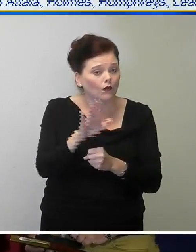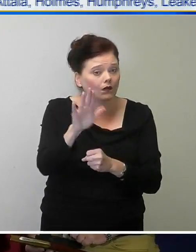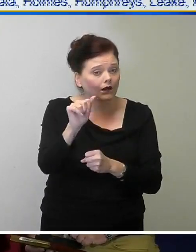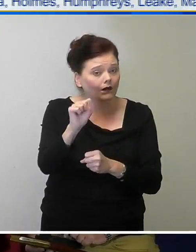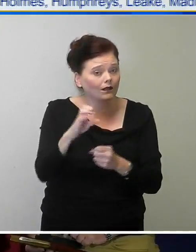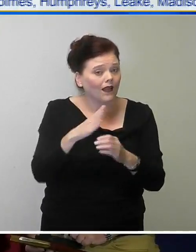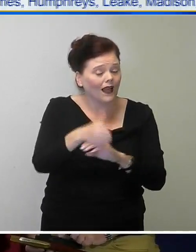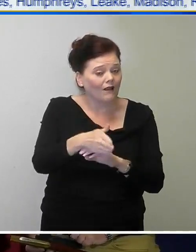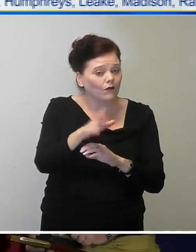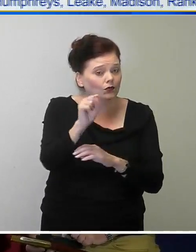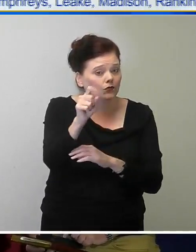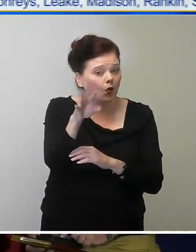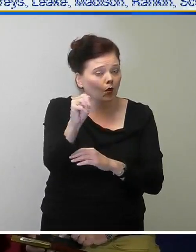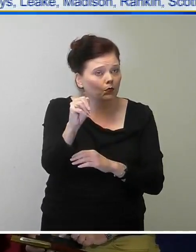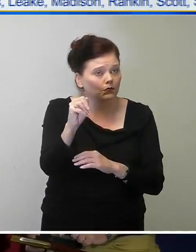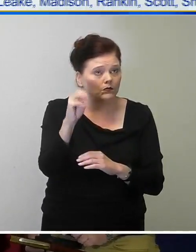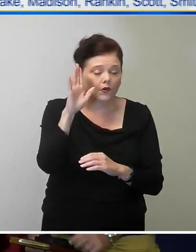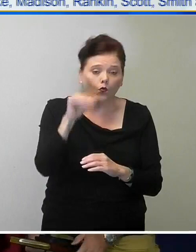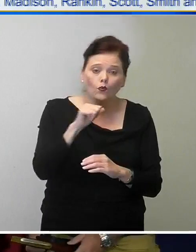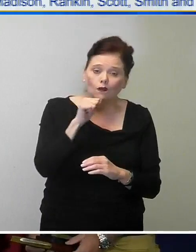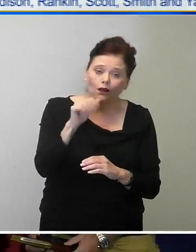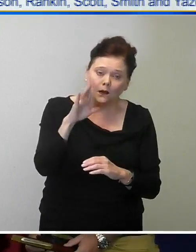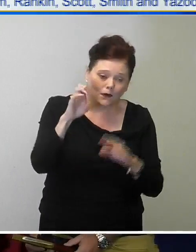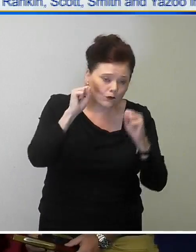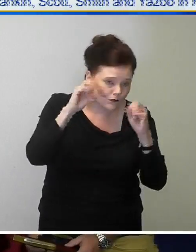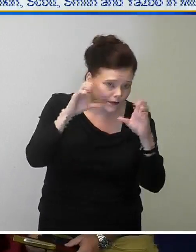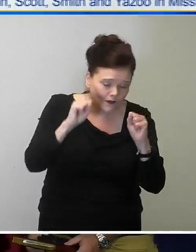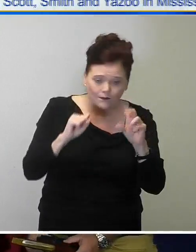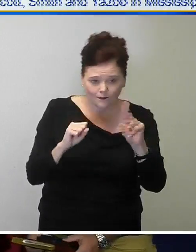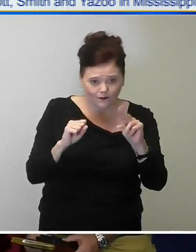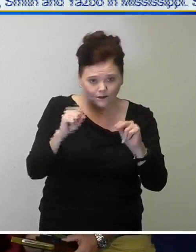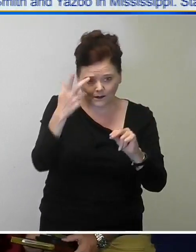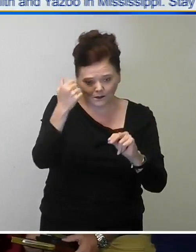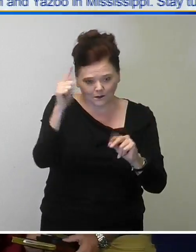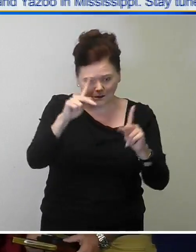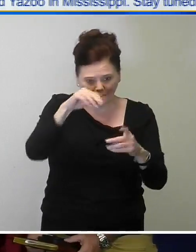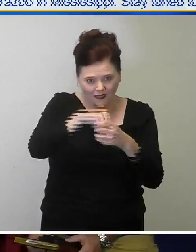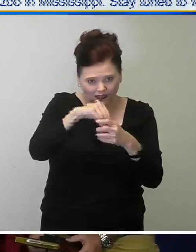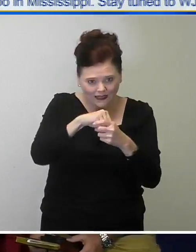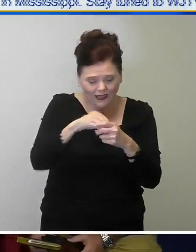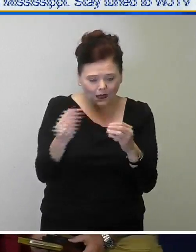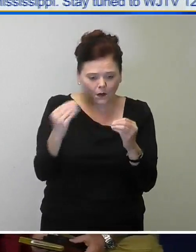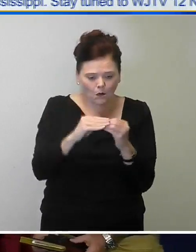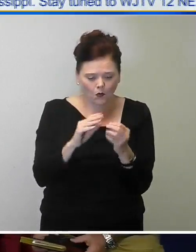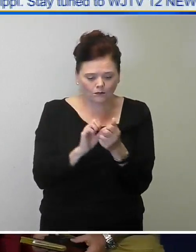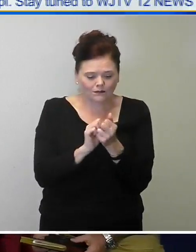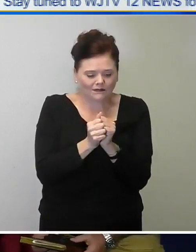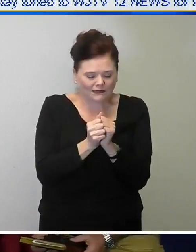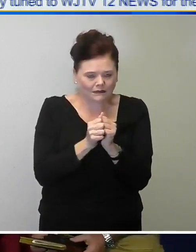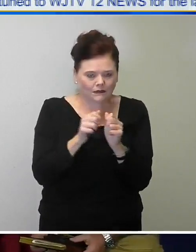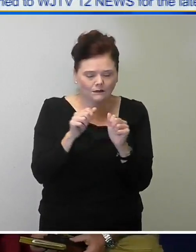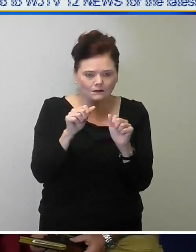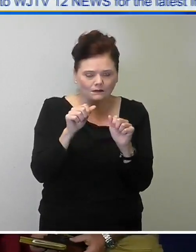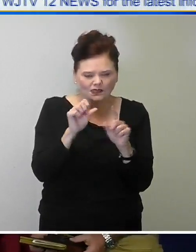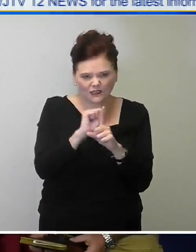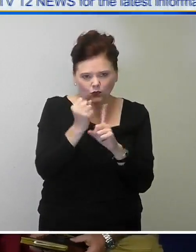OF THOSE 45 WERE WAITING ON AN ICU BED. WE ASKED IF WE SEE MORE COVID CASES AFTER THE STORM. OBVIOUS LYRICS IT WOULD NOT BE SURPRISING SINCE THERE ARE